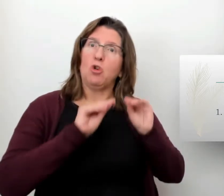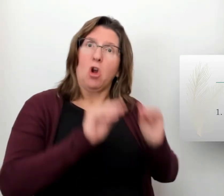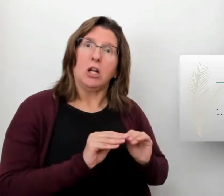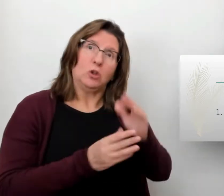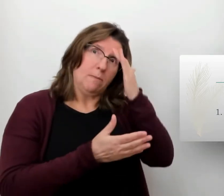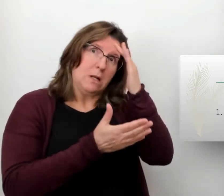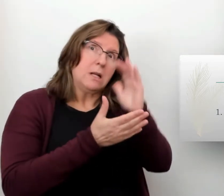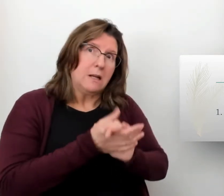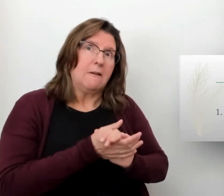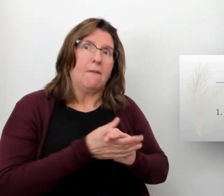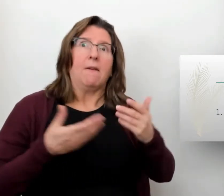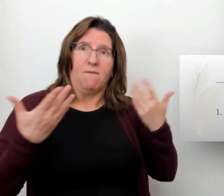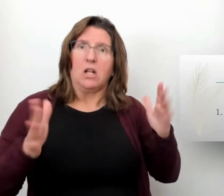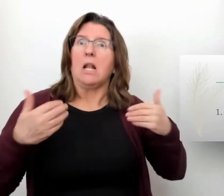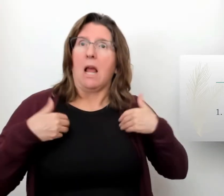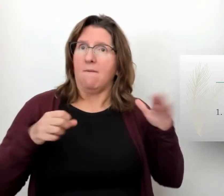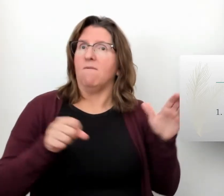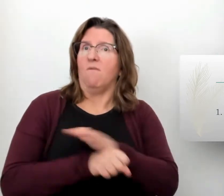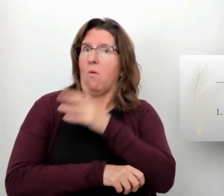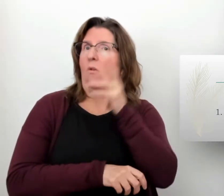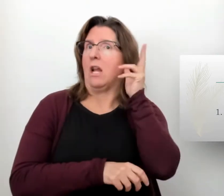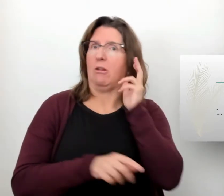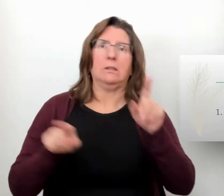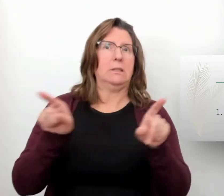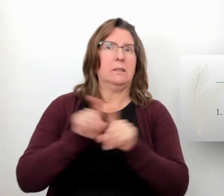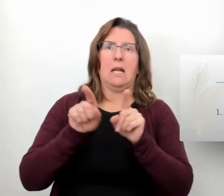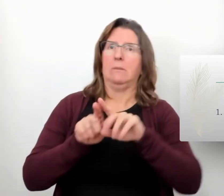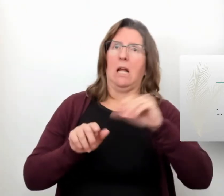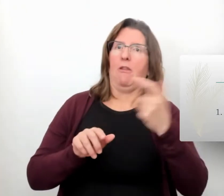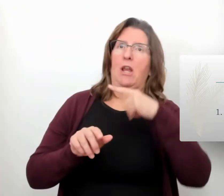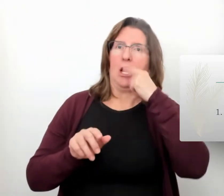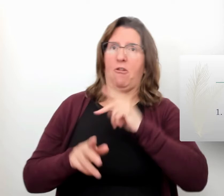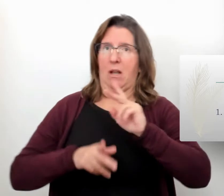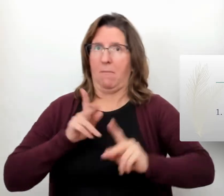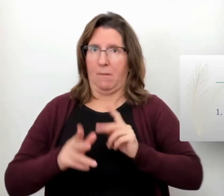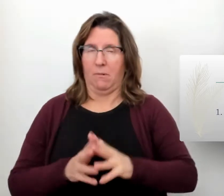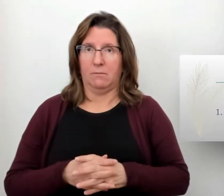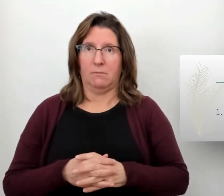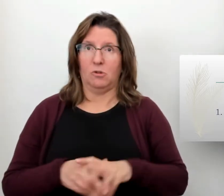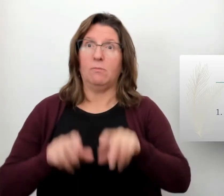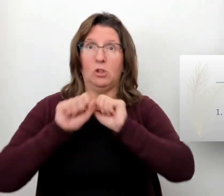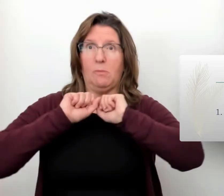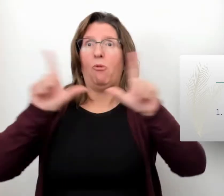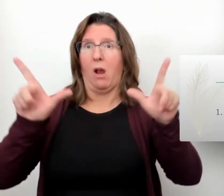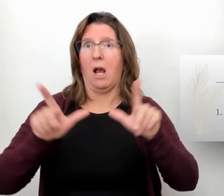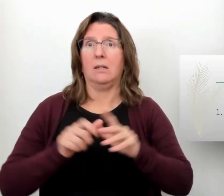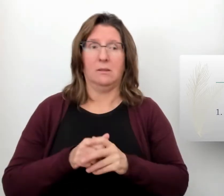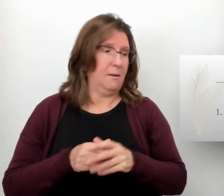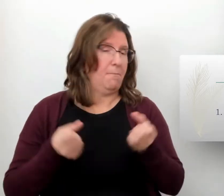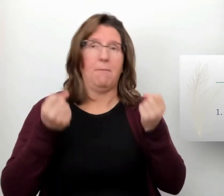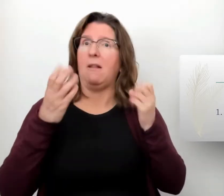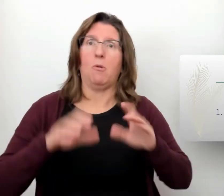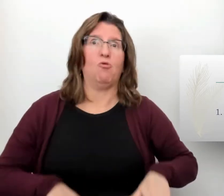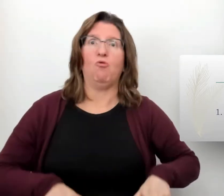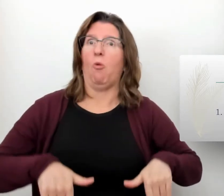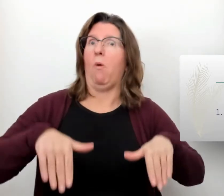Many deaf children are led to believe that they have normal hearing! Surprising isn't it!!